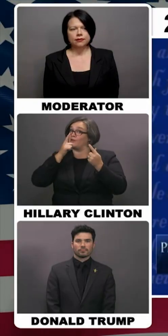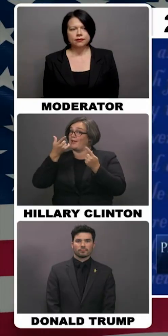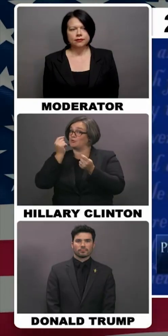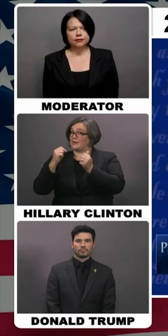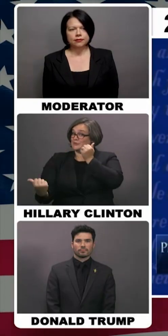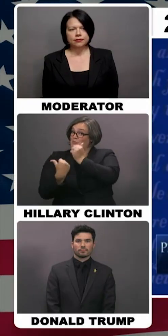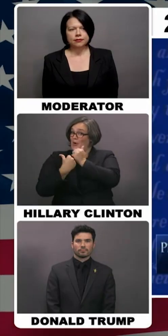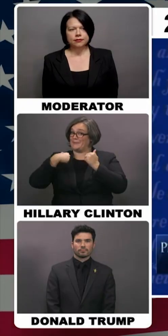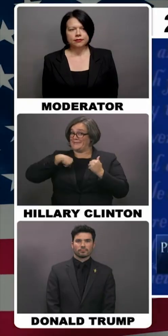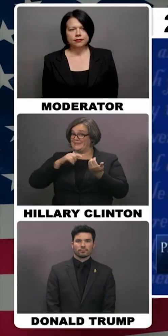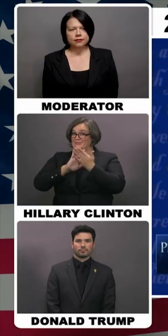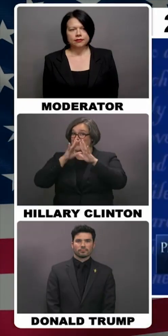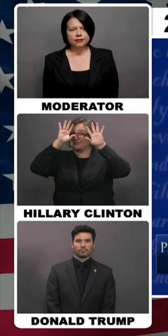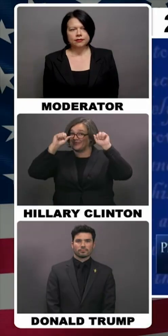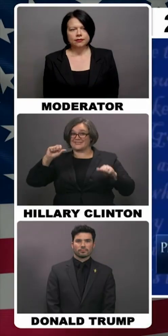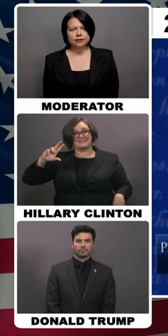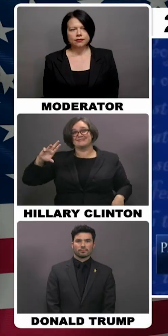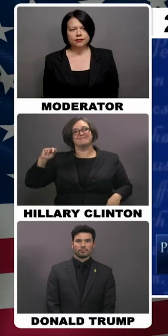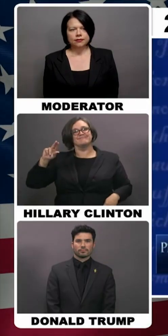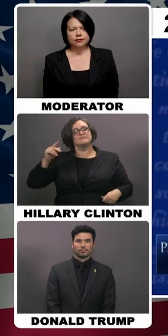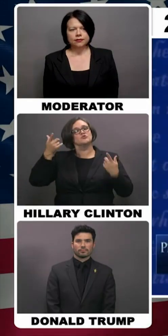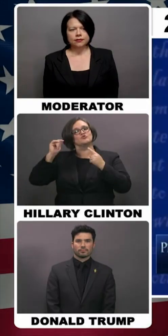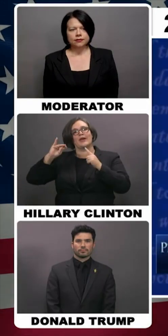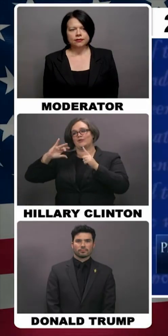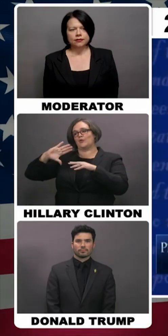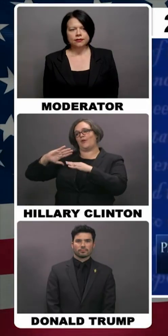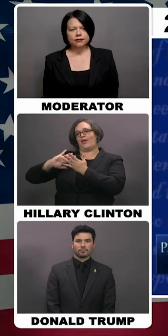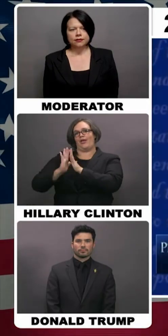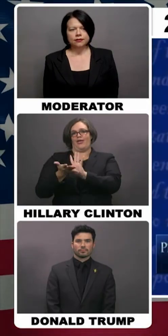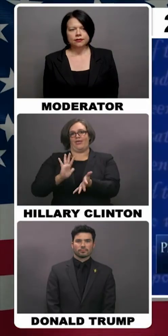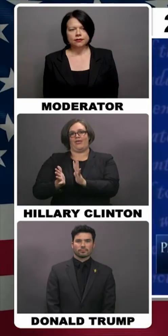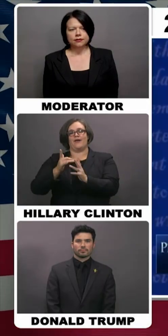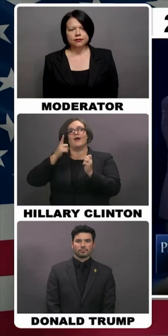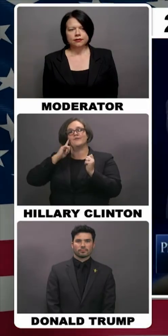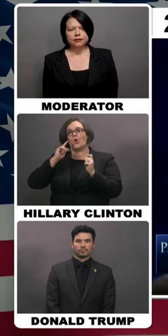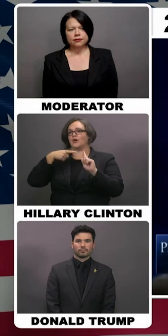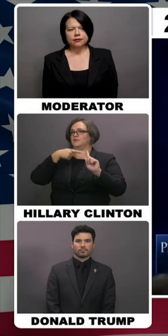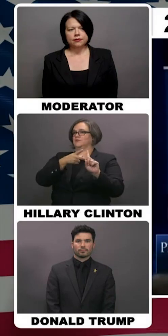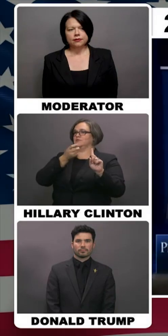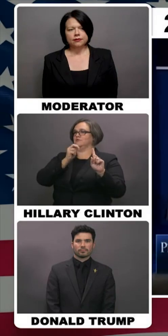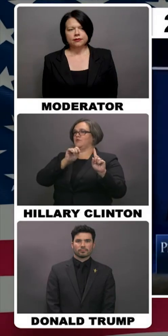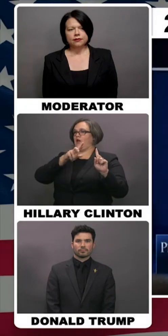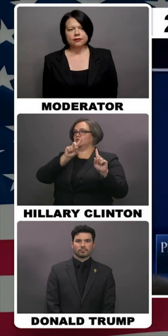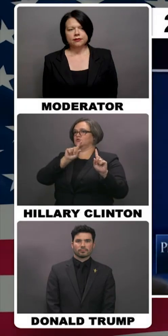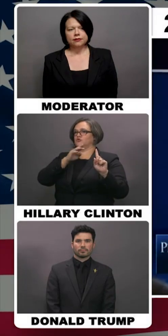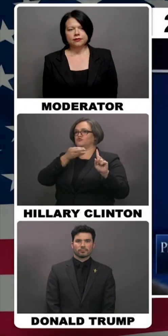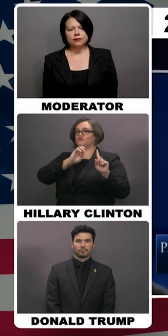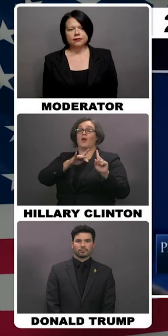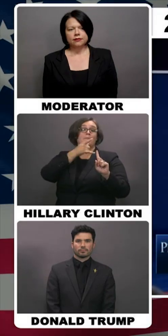They're doing it to try to influence the election for Donald Trump. Now, maybe because he has praised Putin, maybe